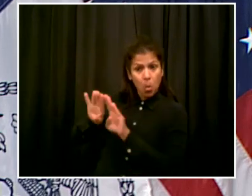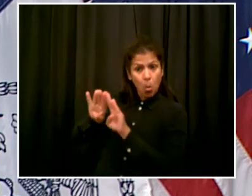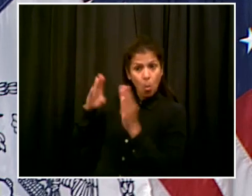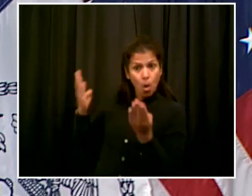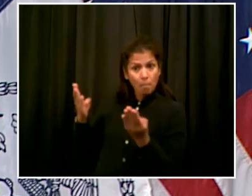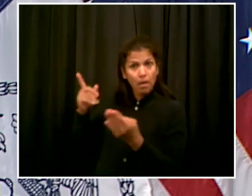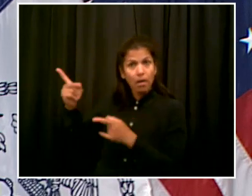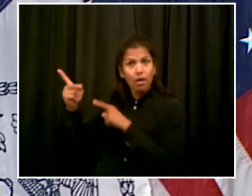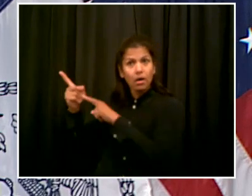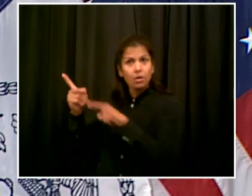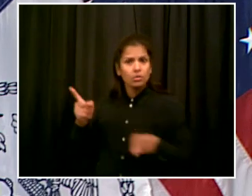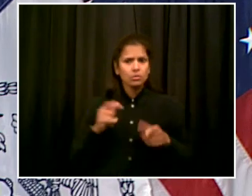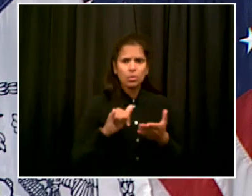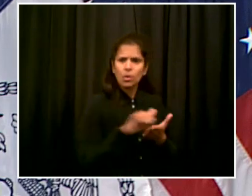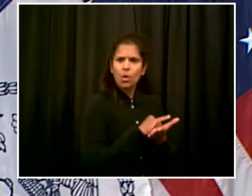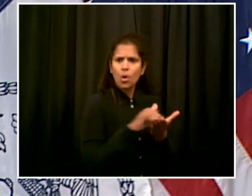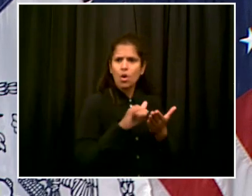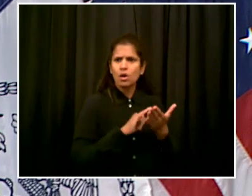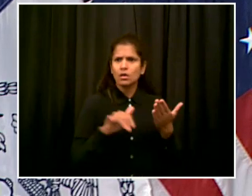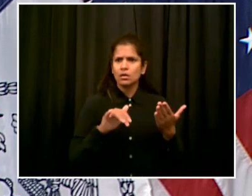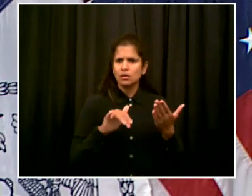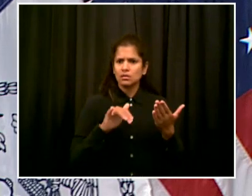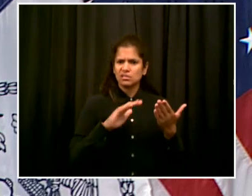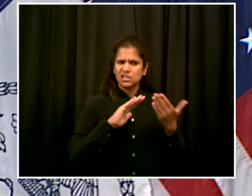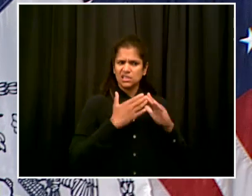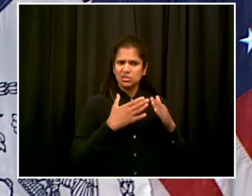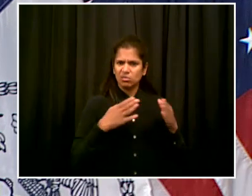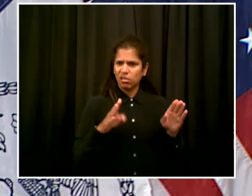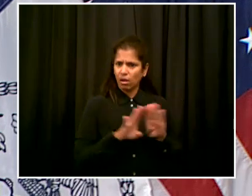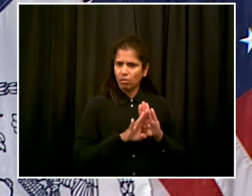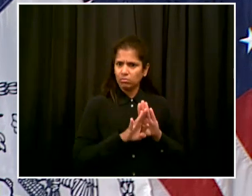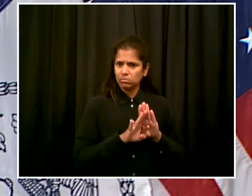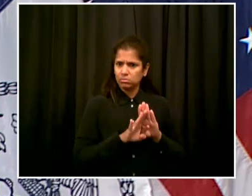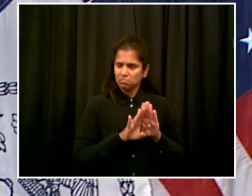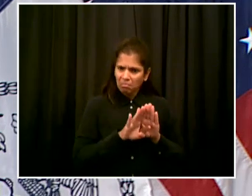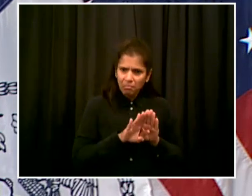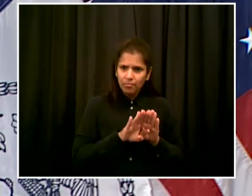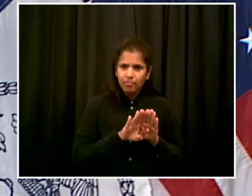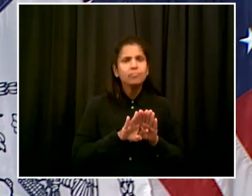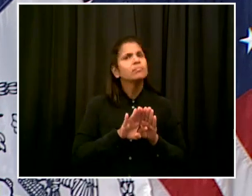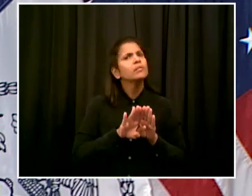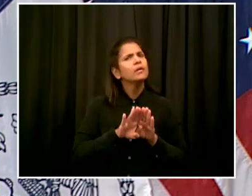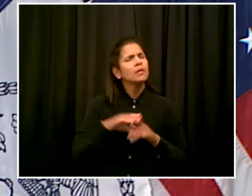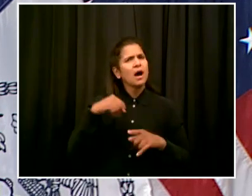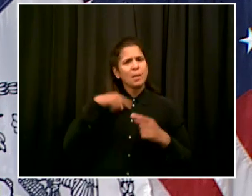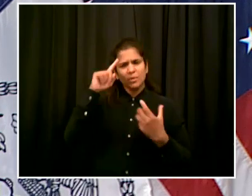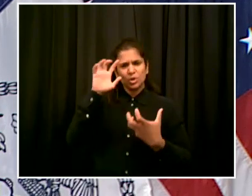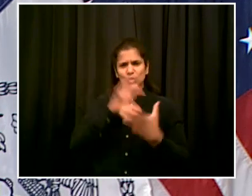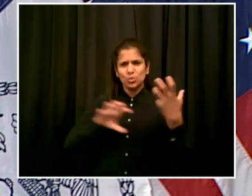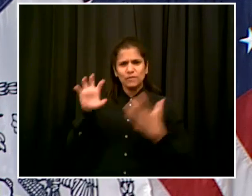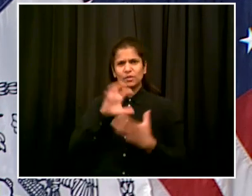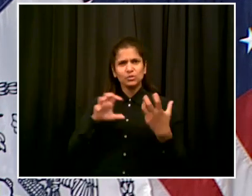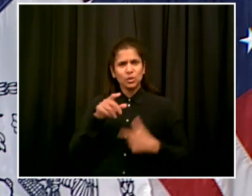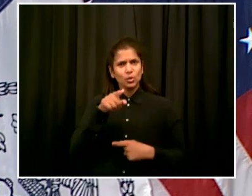SO WE COULD HAVE SHCOOS LIN ALBANY OPEN BUT SCHOOLS IN NEW YORK CITY NOT